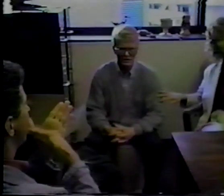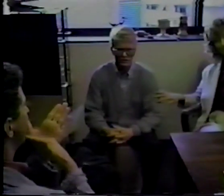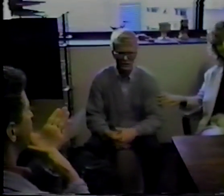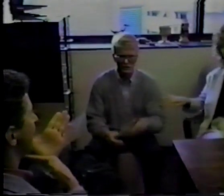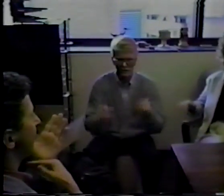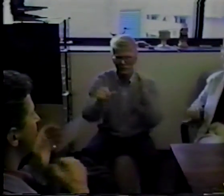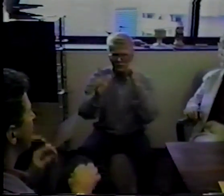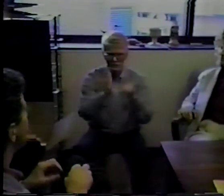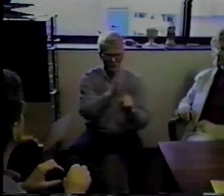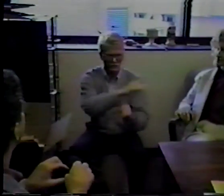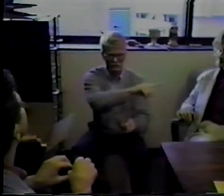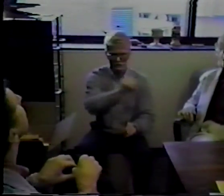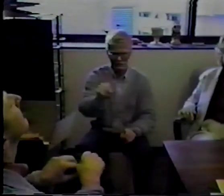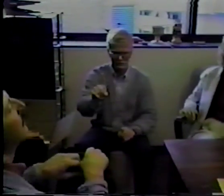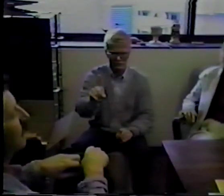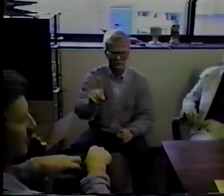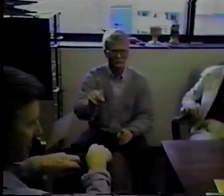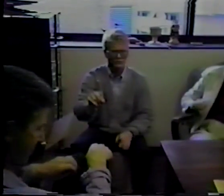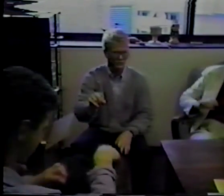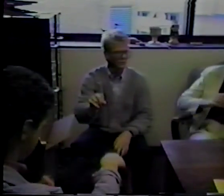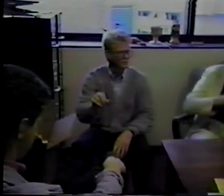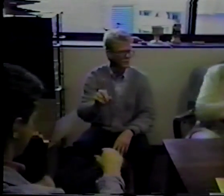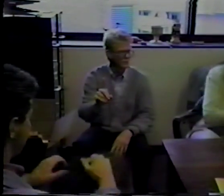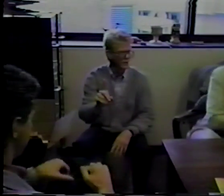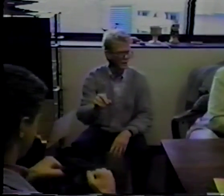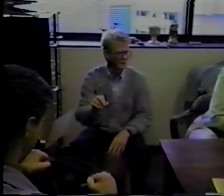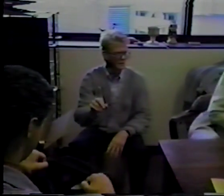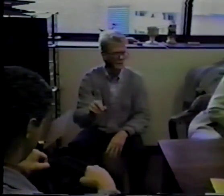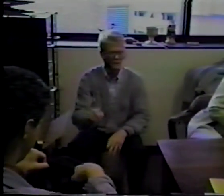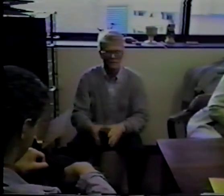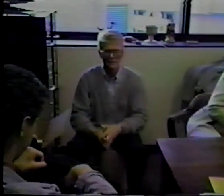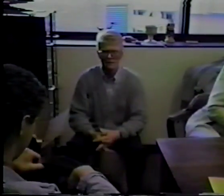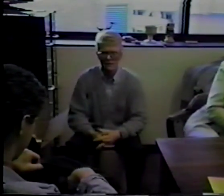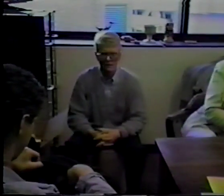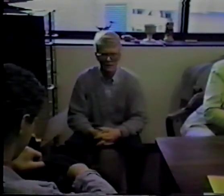and later you can see the videotape. Professor: Excuse me.